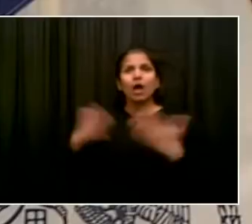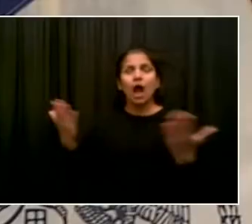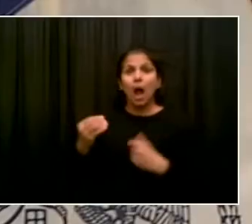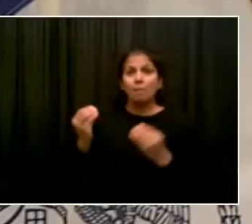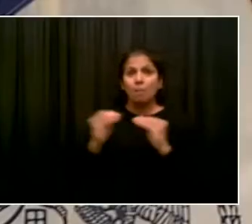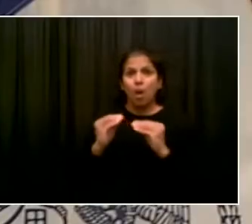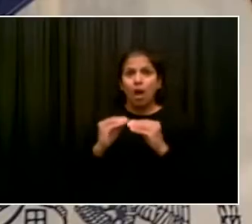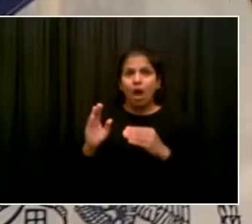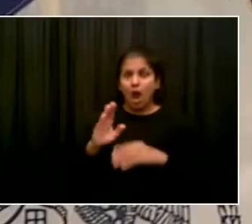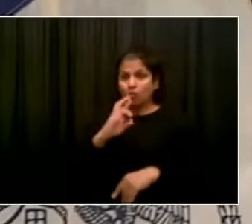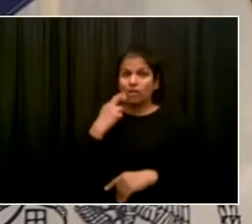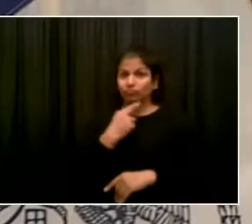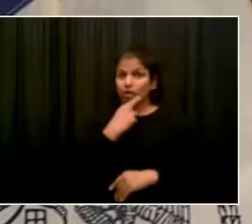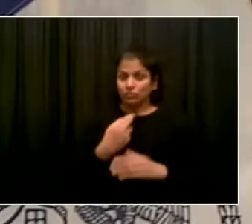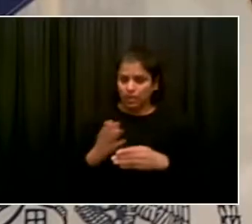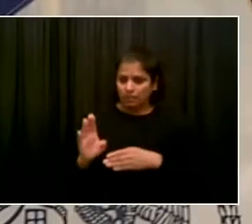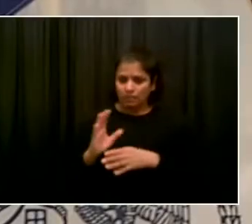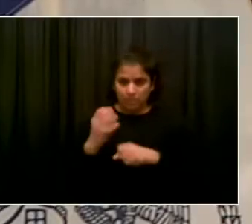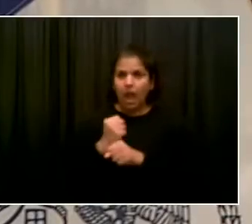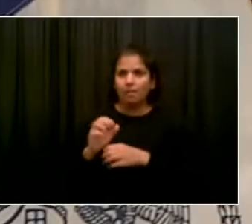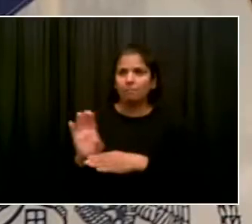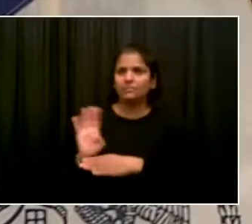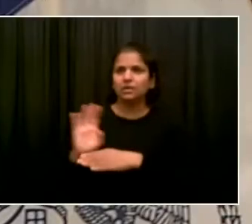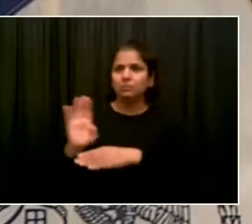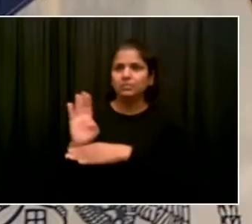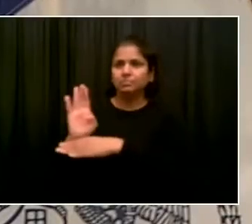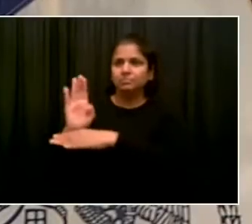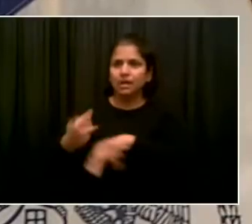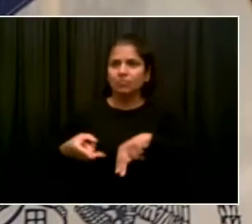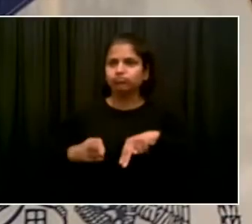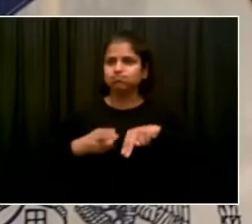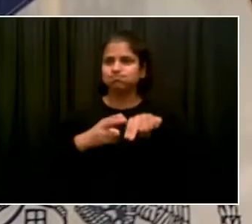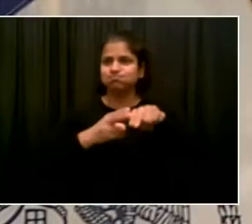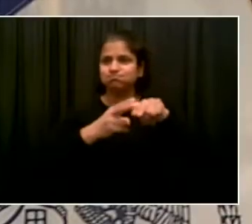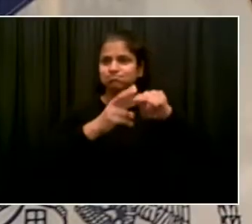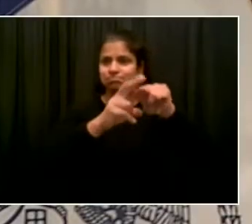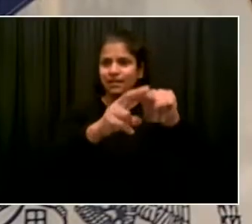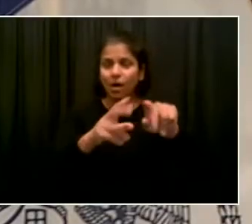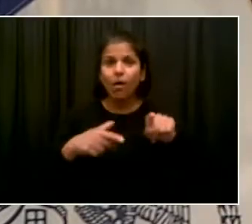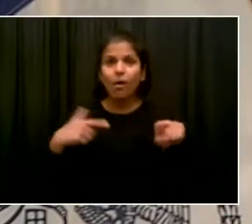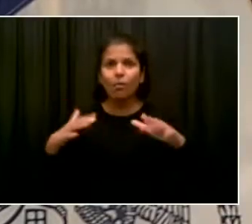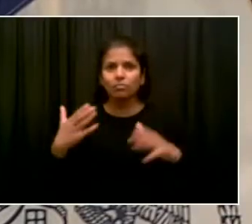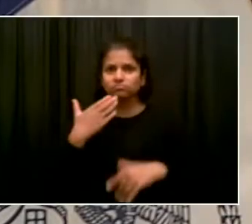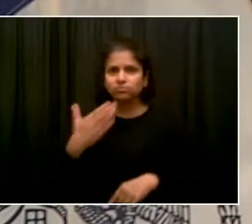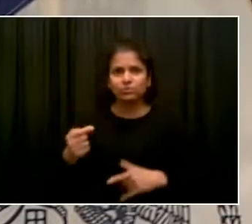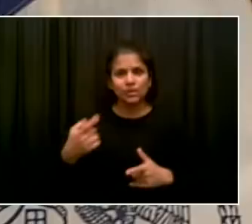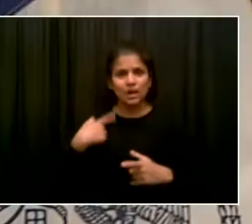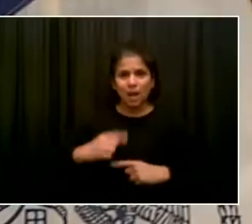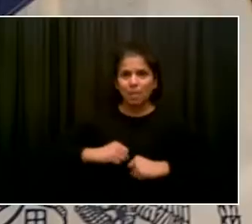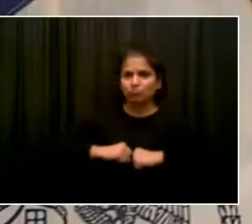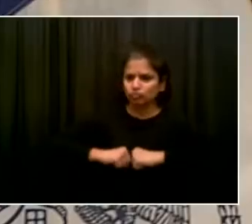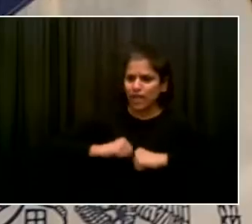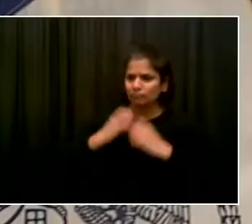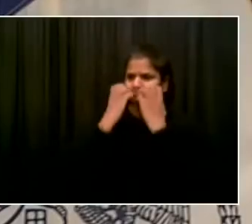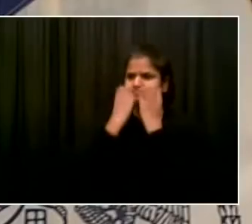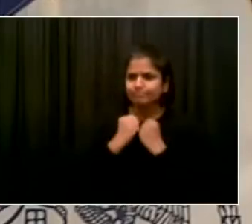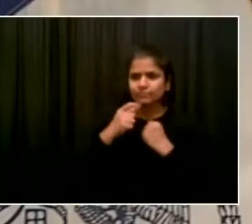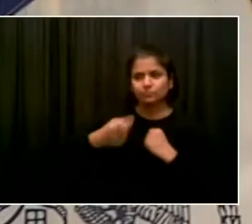RESTAURANTS ARE BOOMING. THE COMBINATION OF THE MANDATES, CUSTOMERS AND EMPLOYEES ARE SAFE PLUS OUTDO DORINNIG S HABEEN A